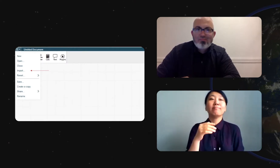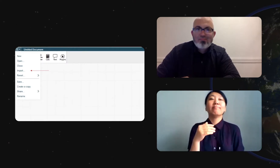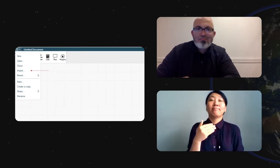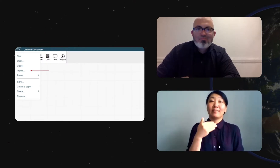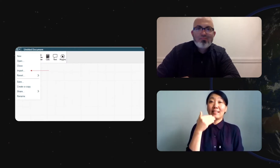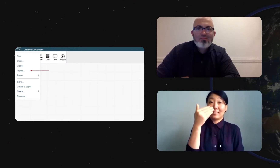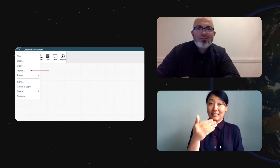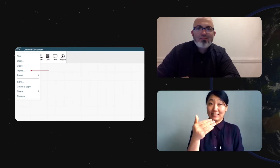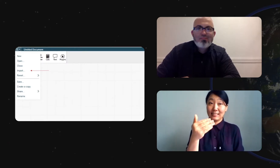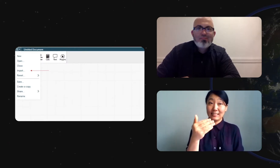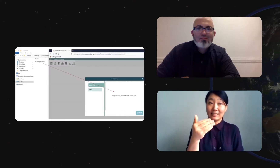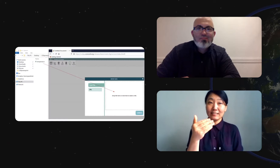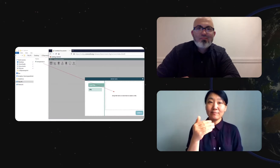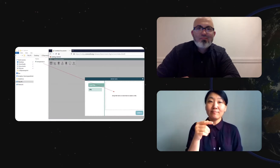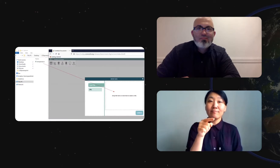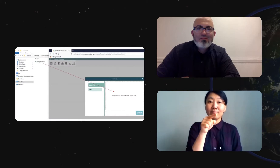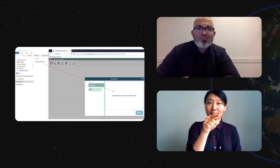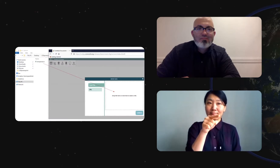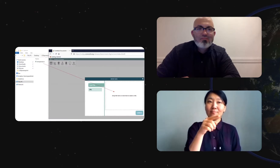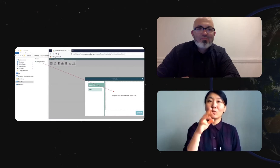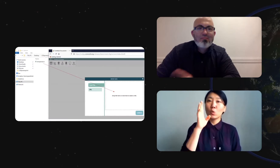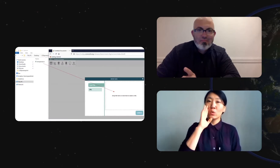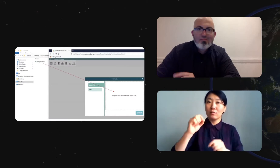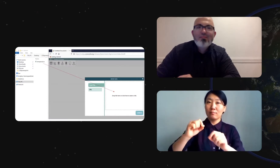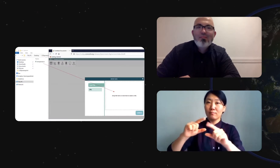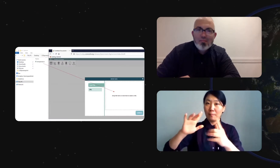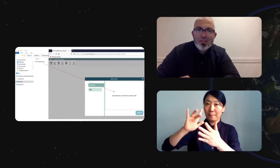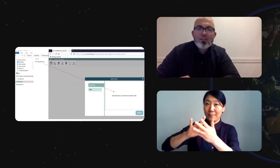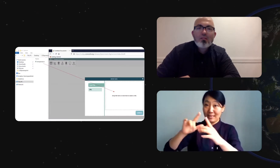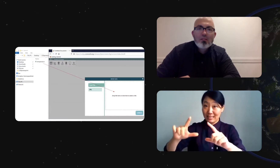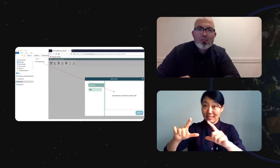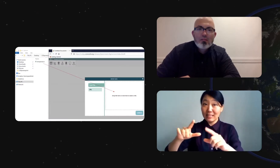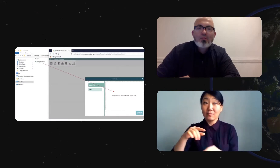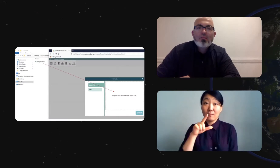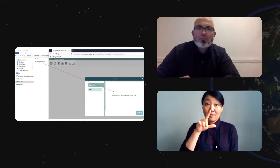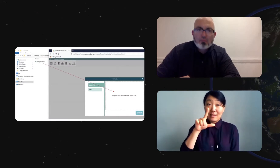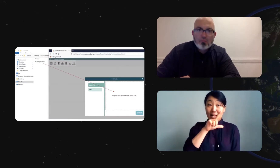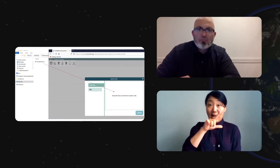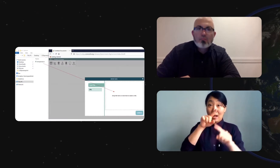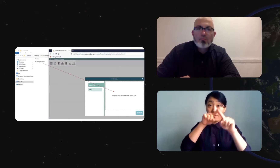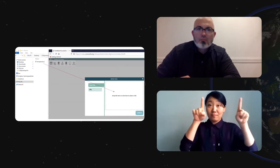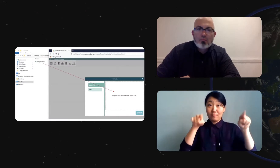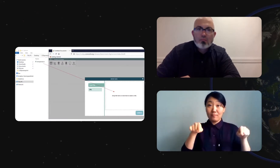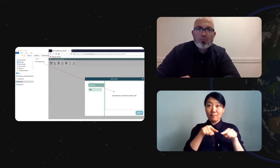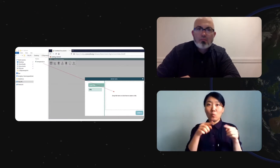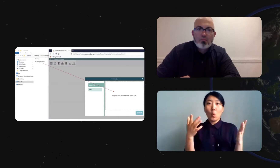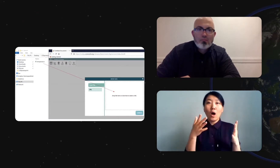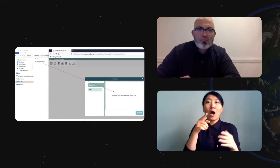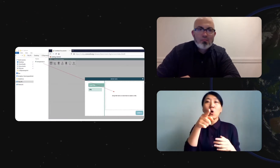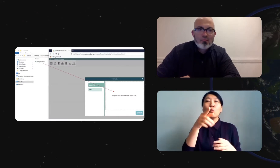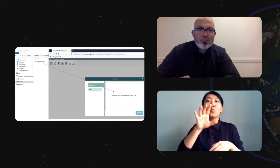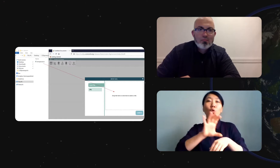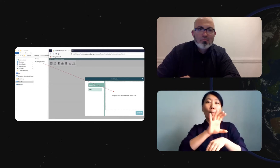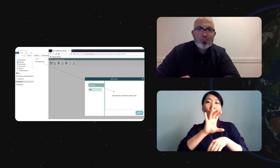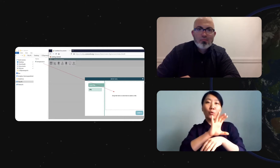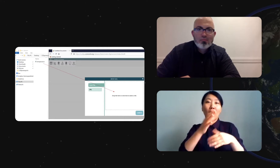Then, you see my file there that says temperatures?